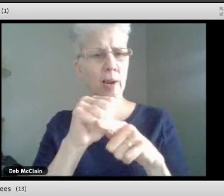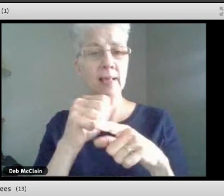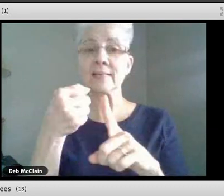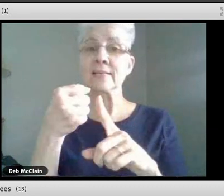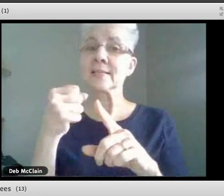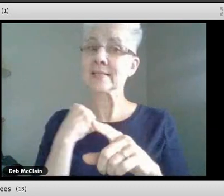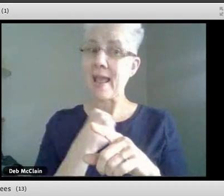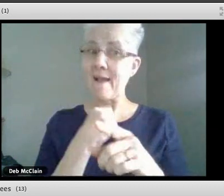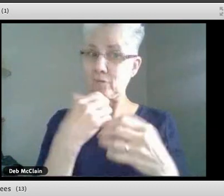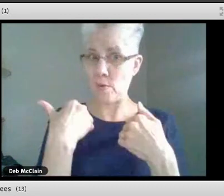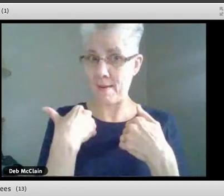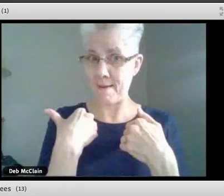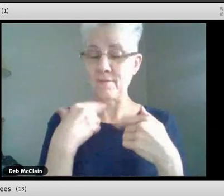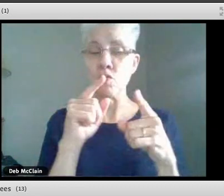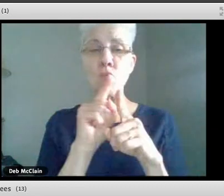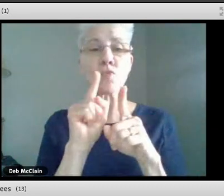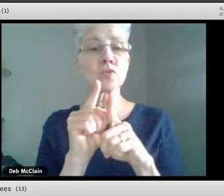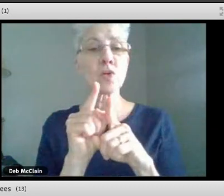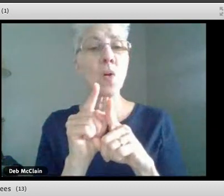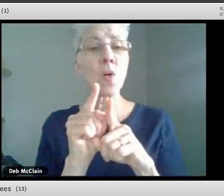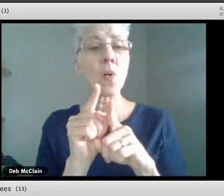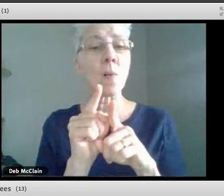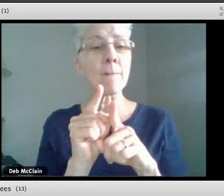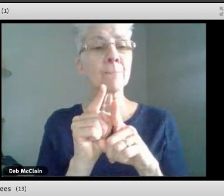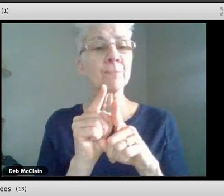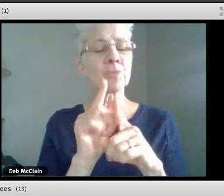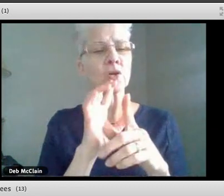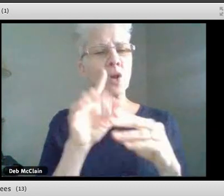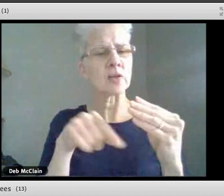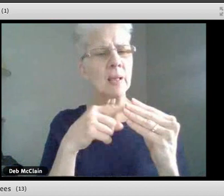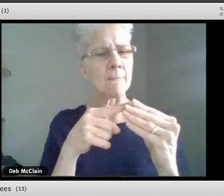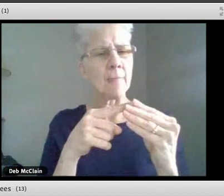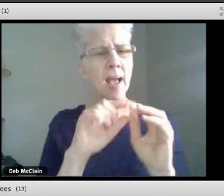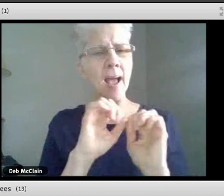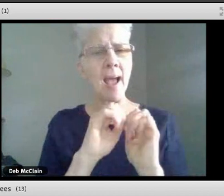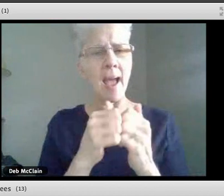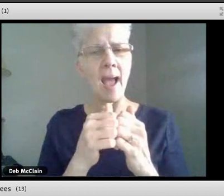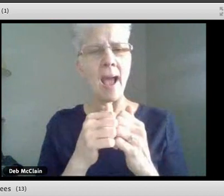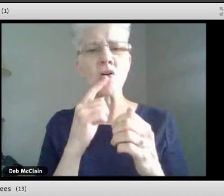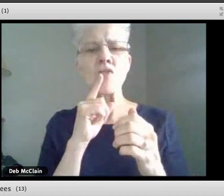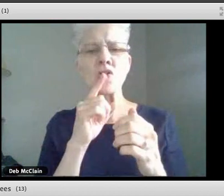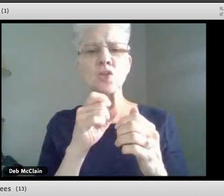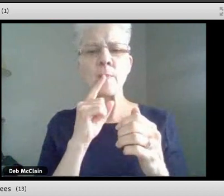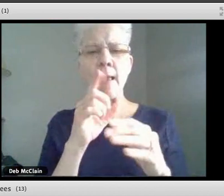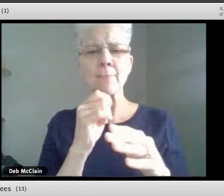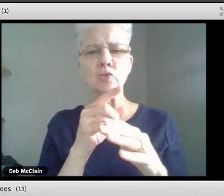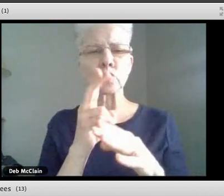And also, you know, this speaks to things about health literacy. Do you have those informations?